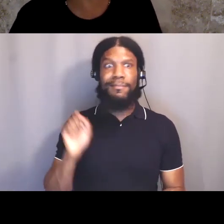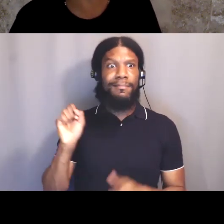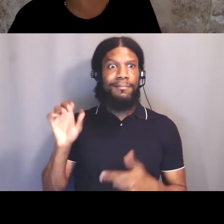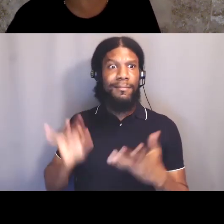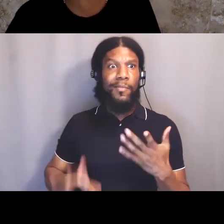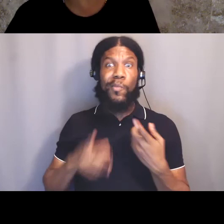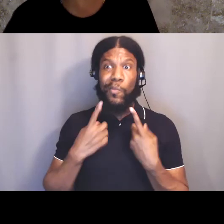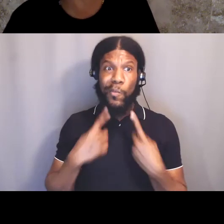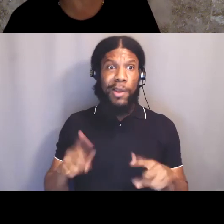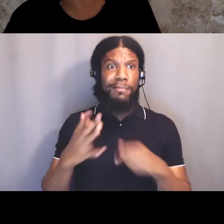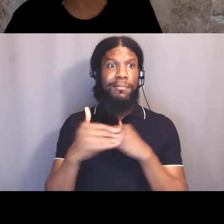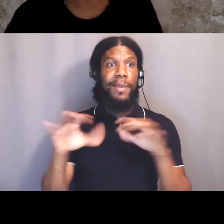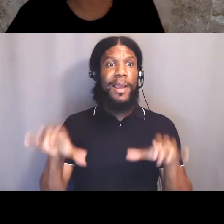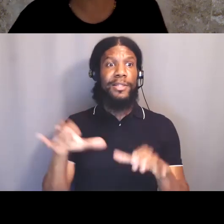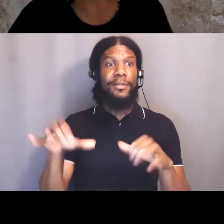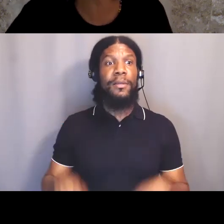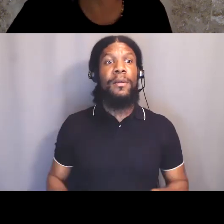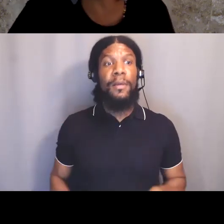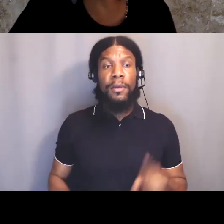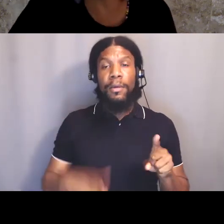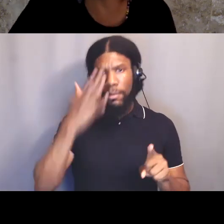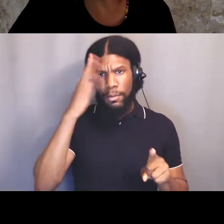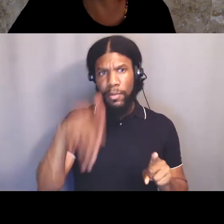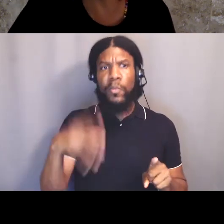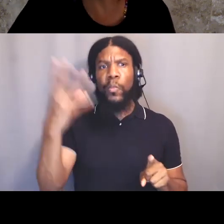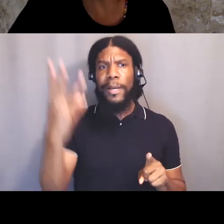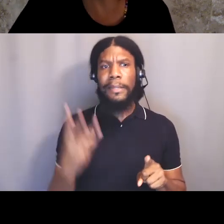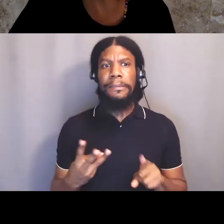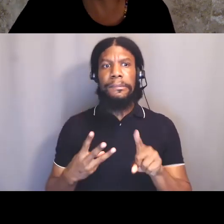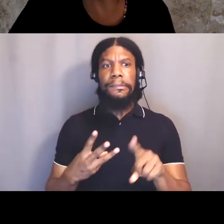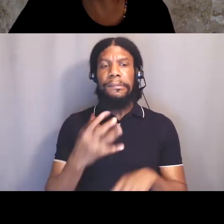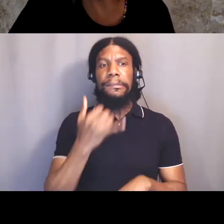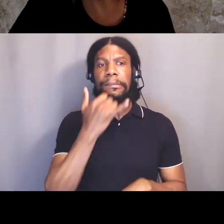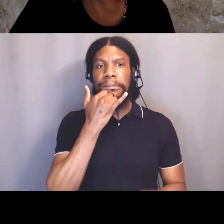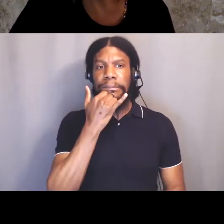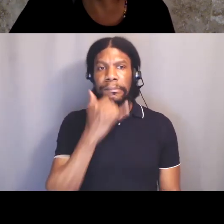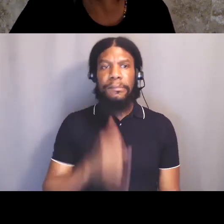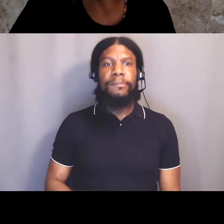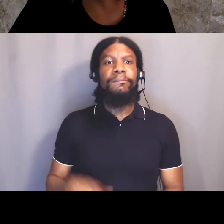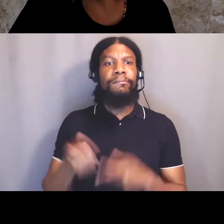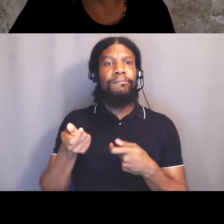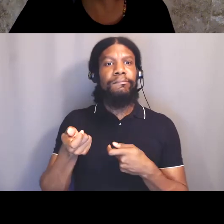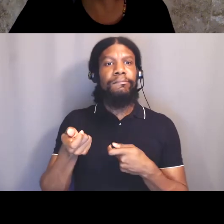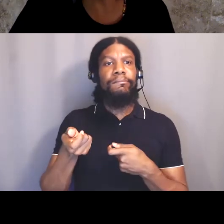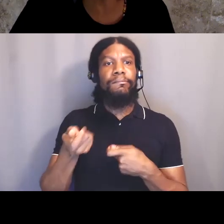So every Wednesday, it's actually not student day. It's George Floyd Day this week, oops,